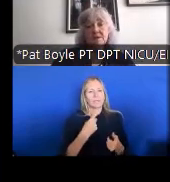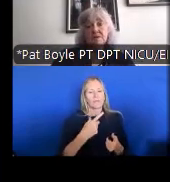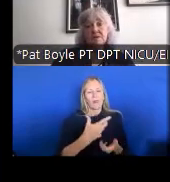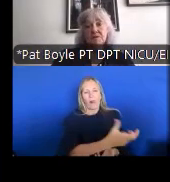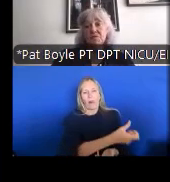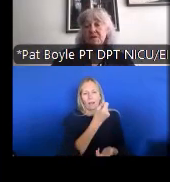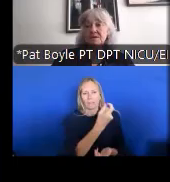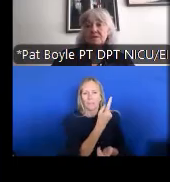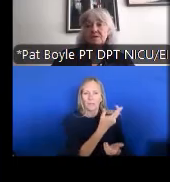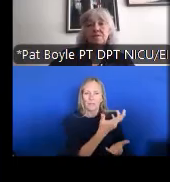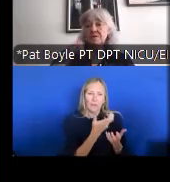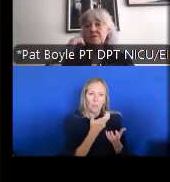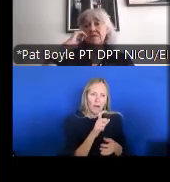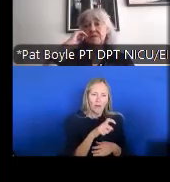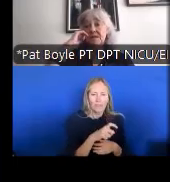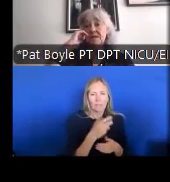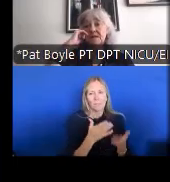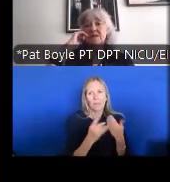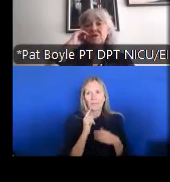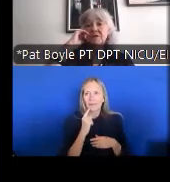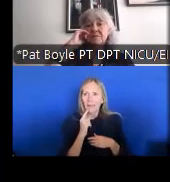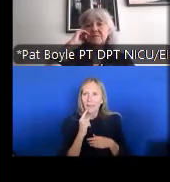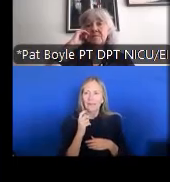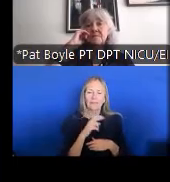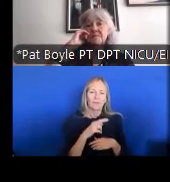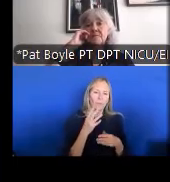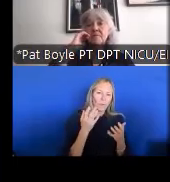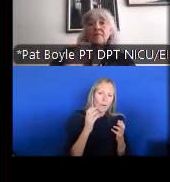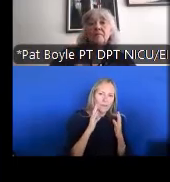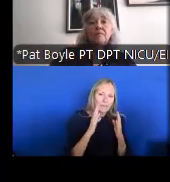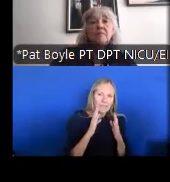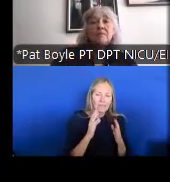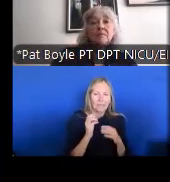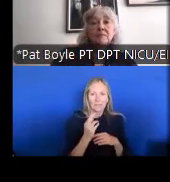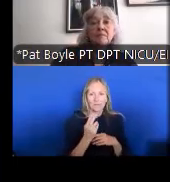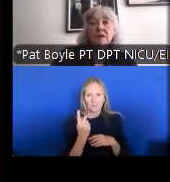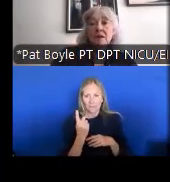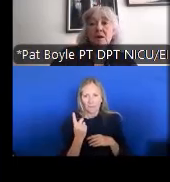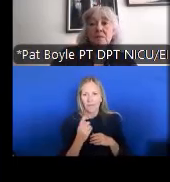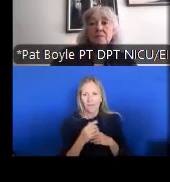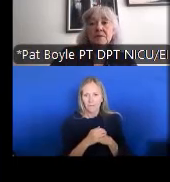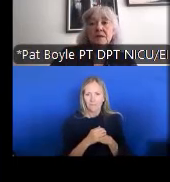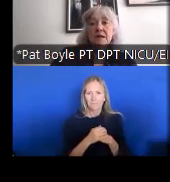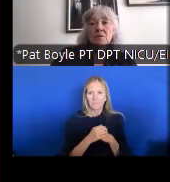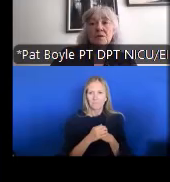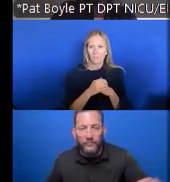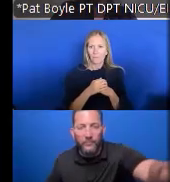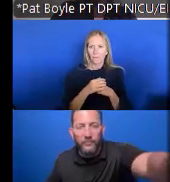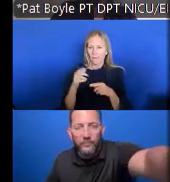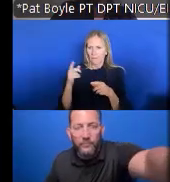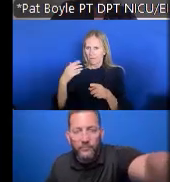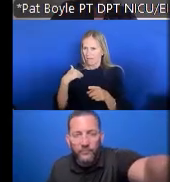such as a treat or seeking attention. Oh, did I get a question? Yeah,